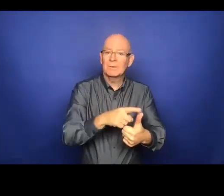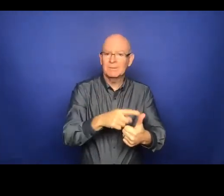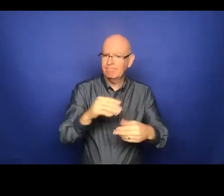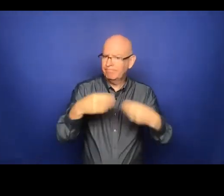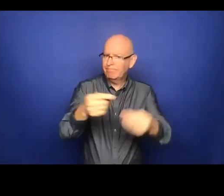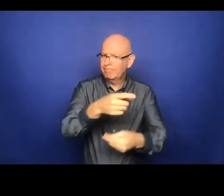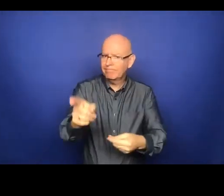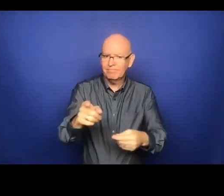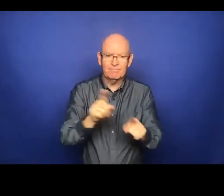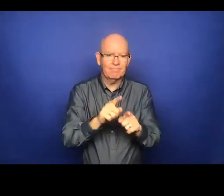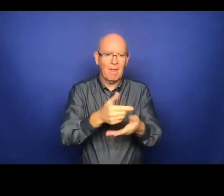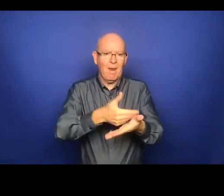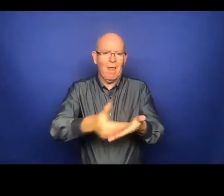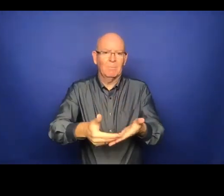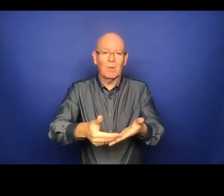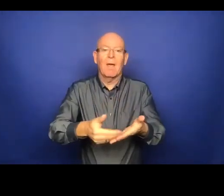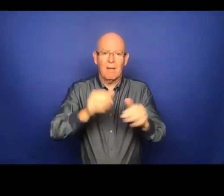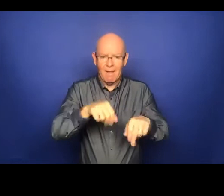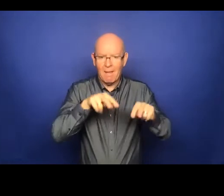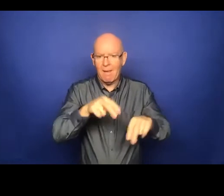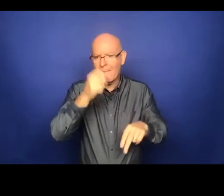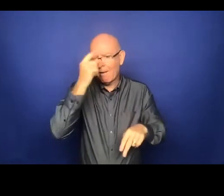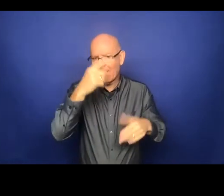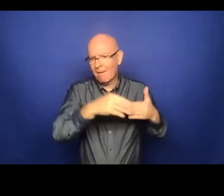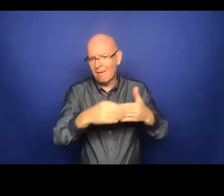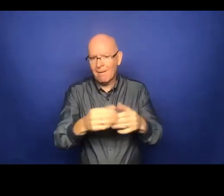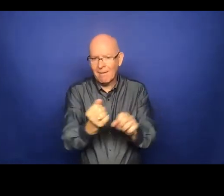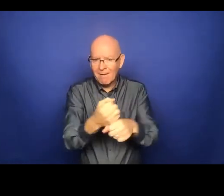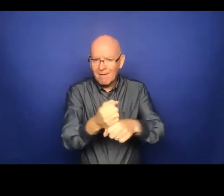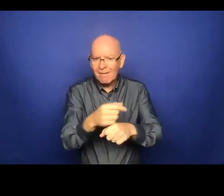generic tool to support national statistical systems in engaging with